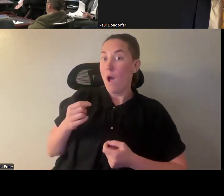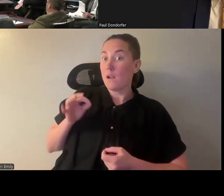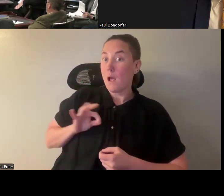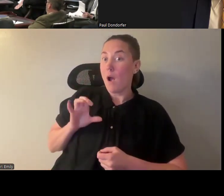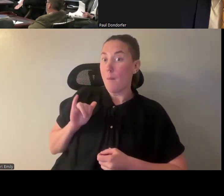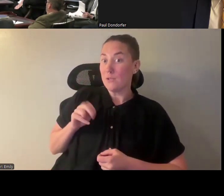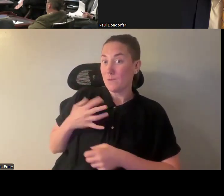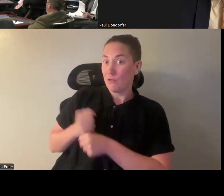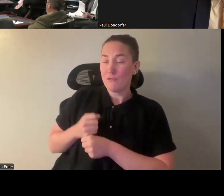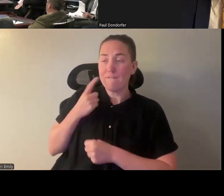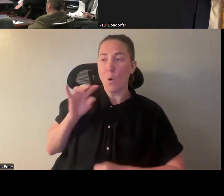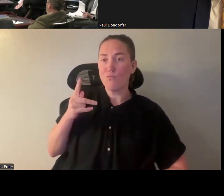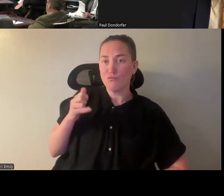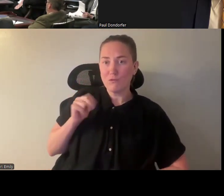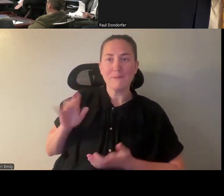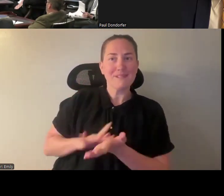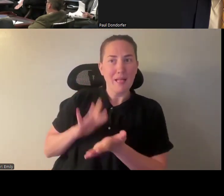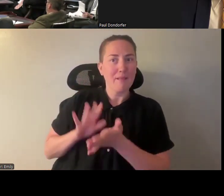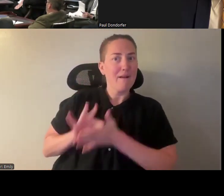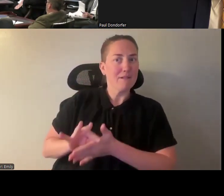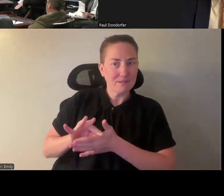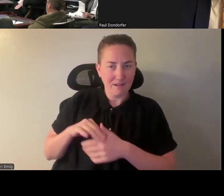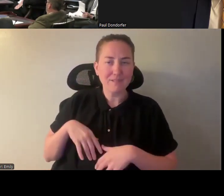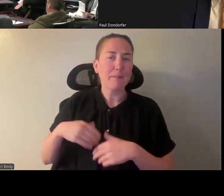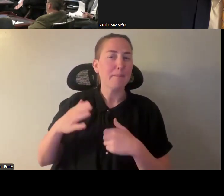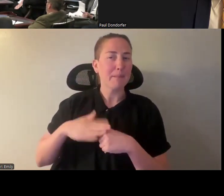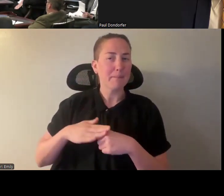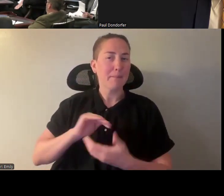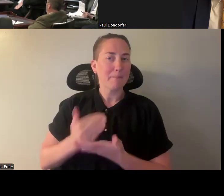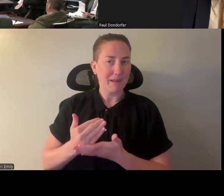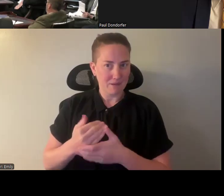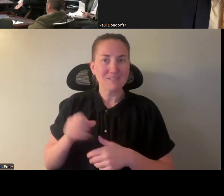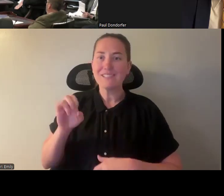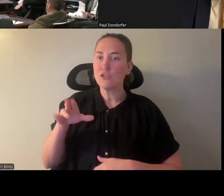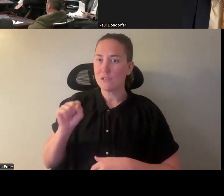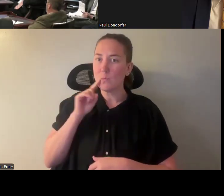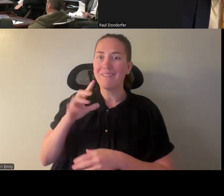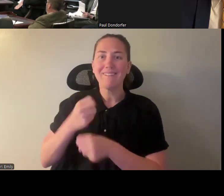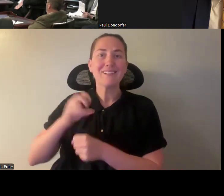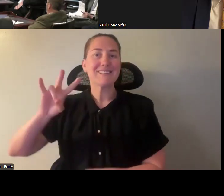for the premium um tablet content is a minimum amount Secur received 70% of that We received 30